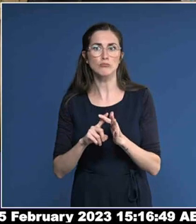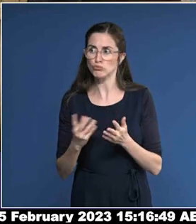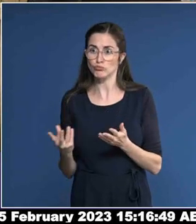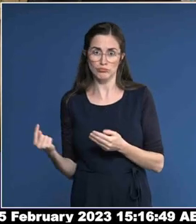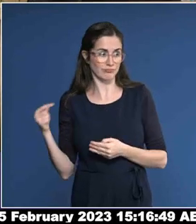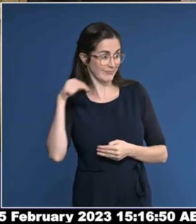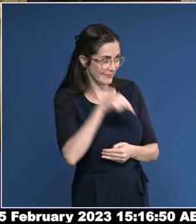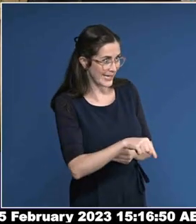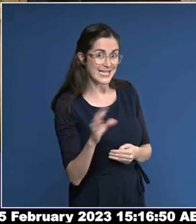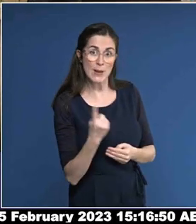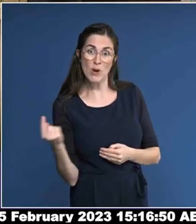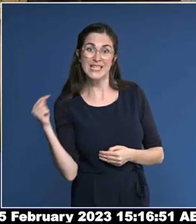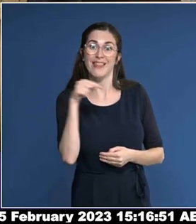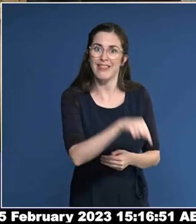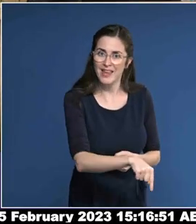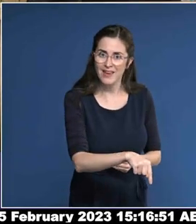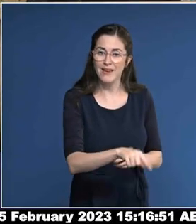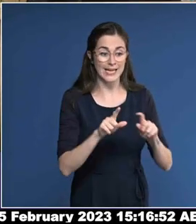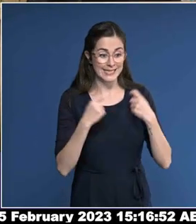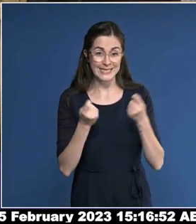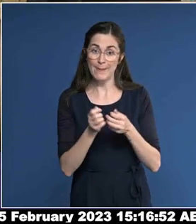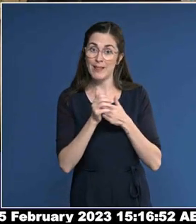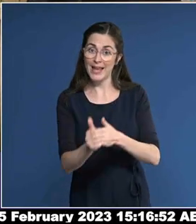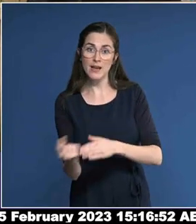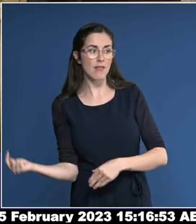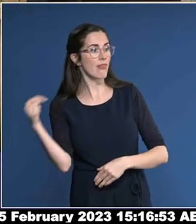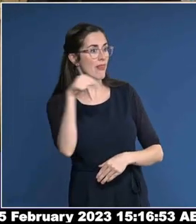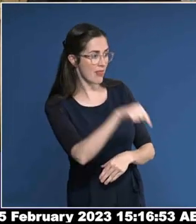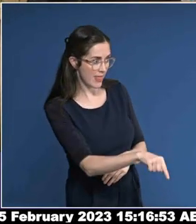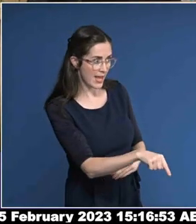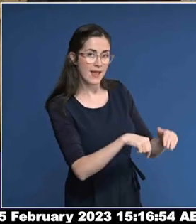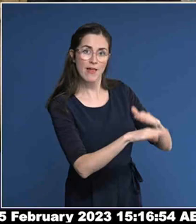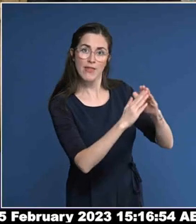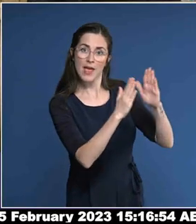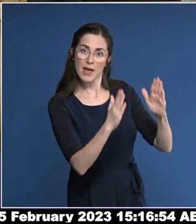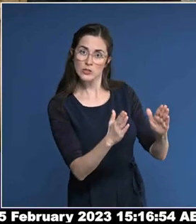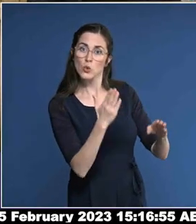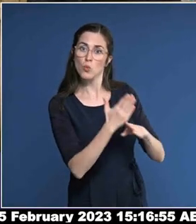actually a team - there is a team leader on site that will work in the staff unit, which is separate to the others.